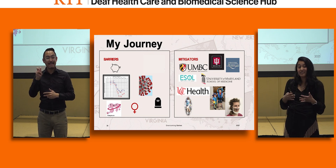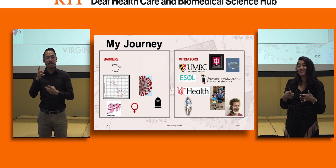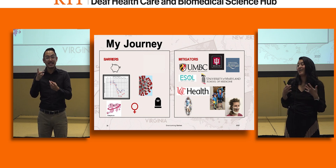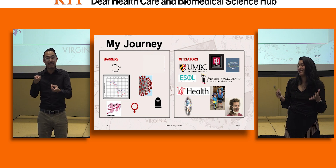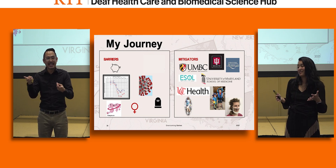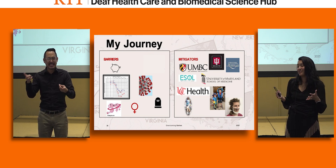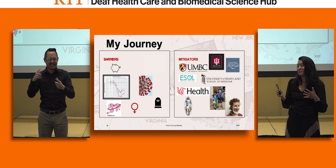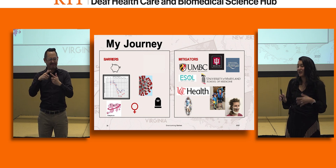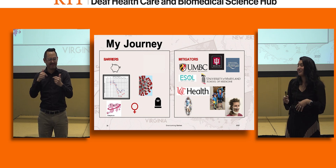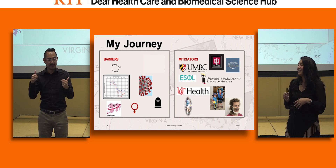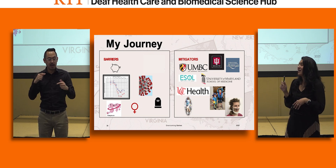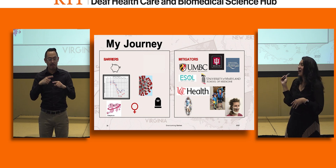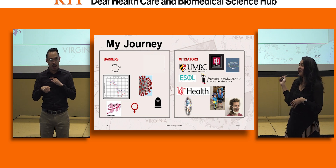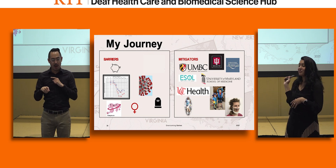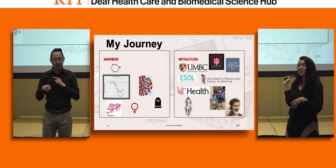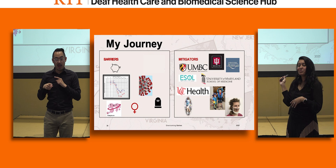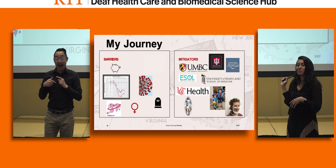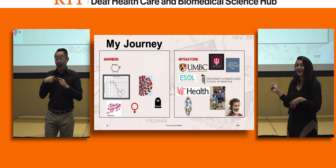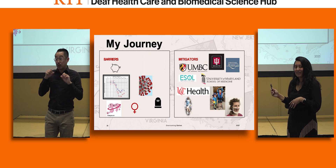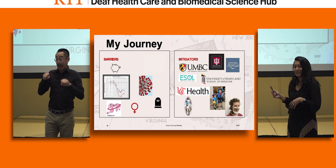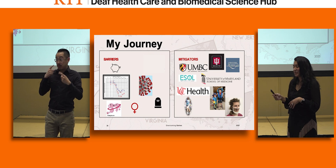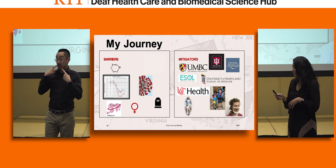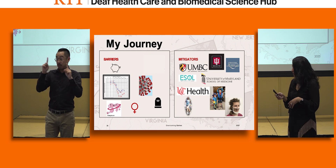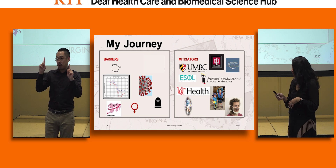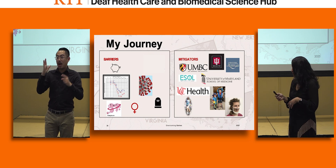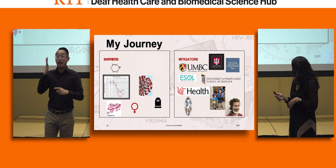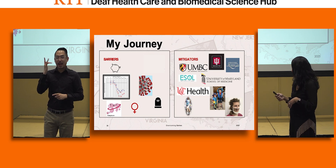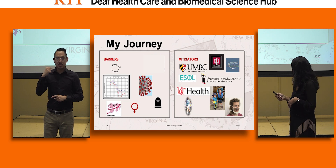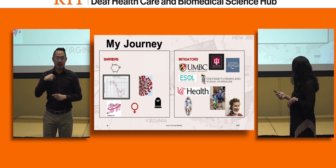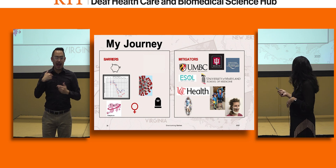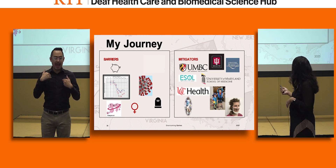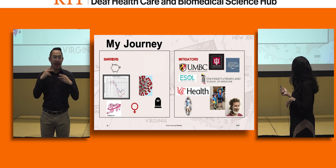Yes, but I had people behind me the whole way.